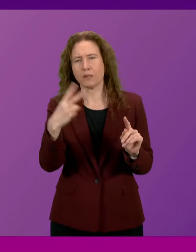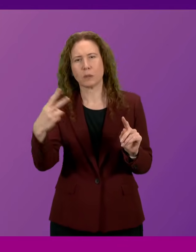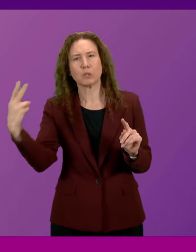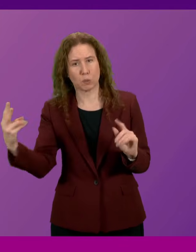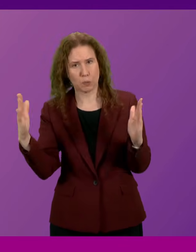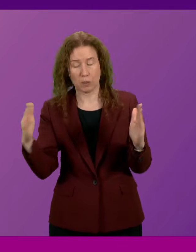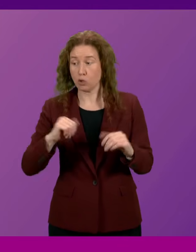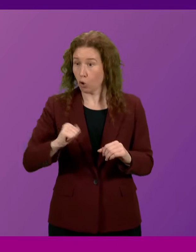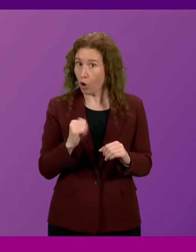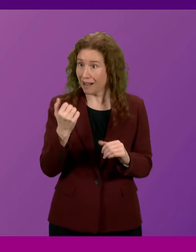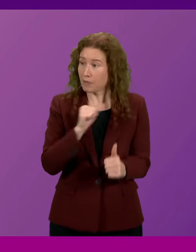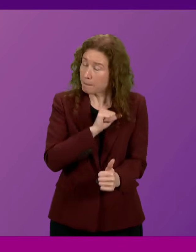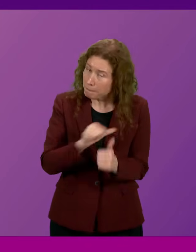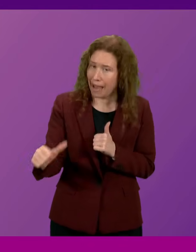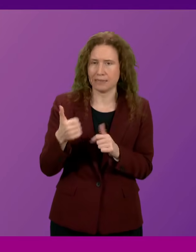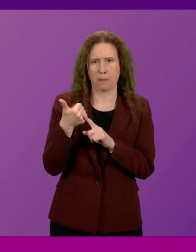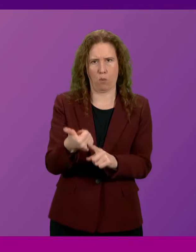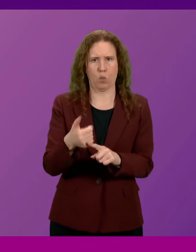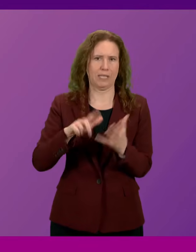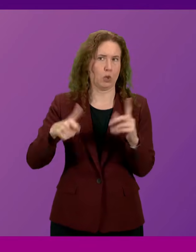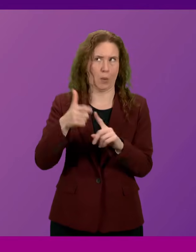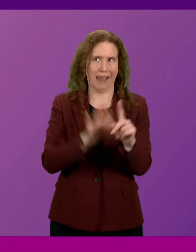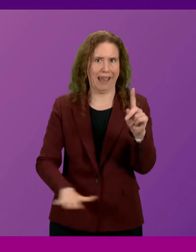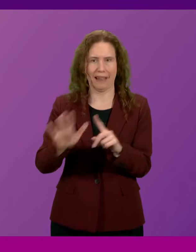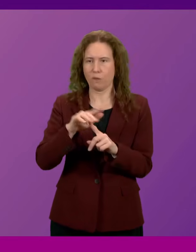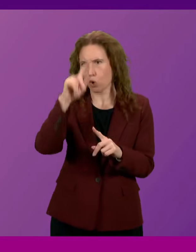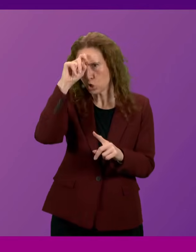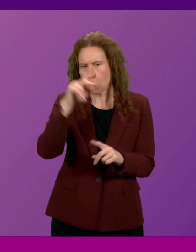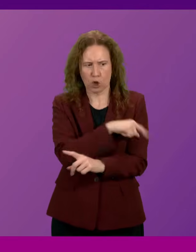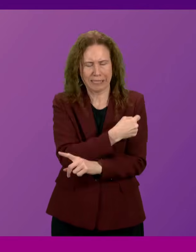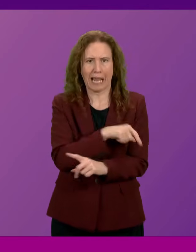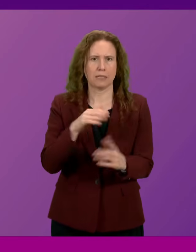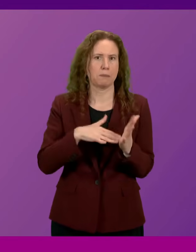Scotland has the best package of support in the UK for nursing and midwifery students.